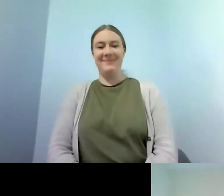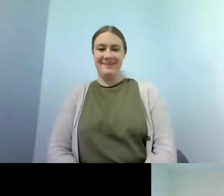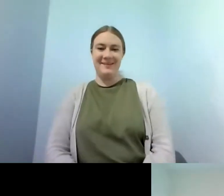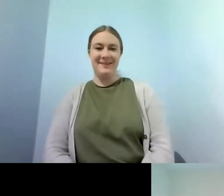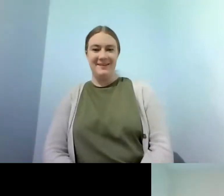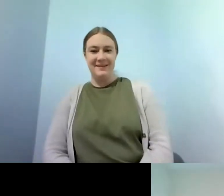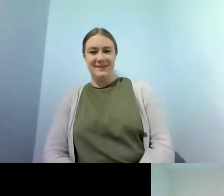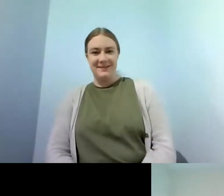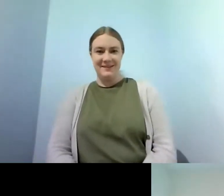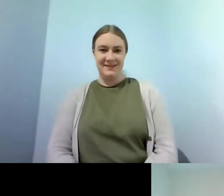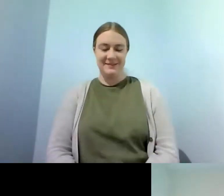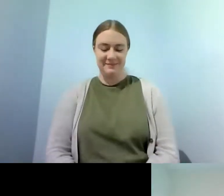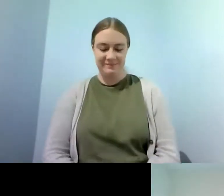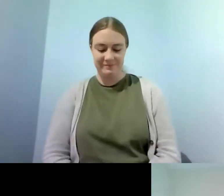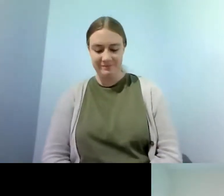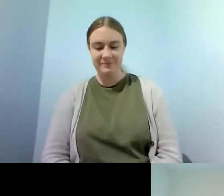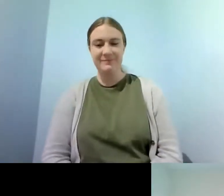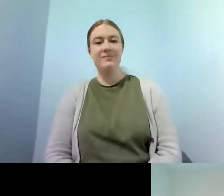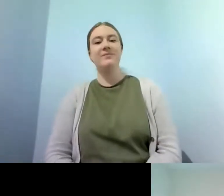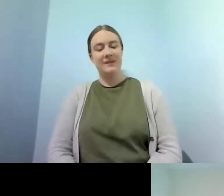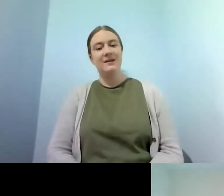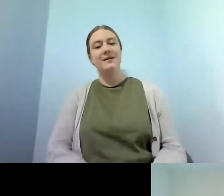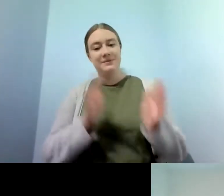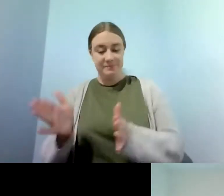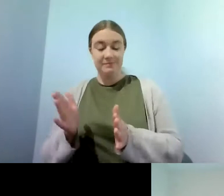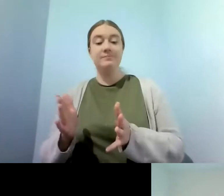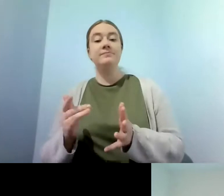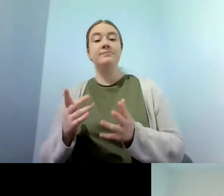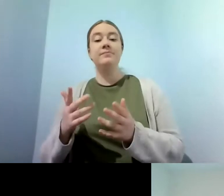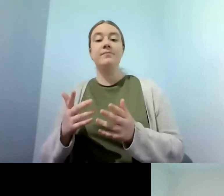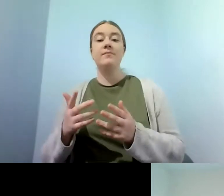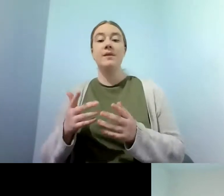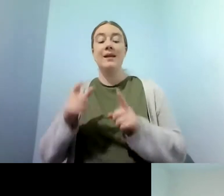you've got your head in there sort of in tewkesbury mode yep so the um the fish